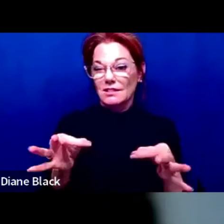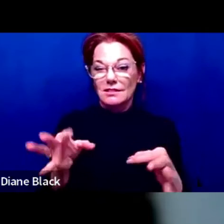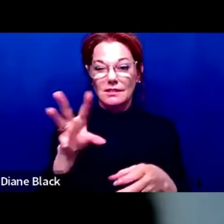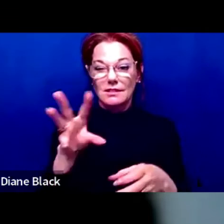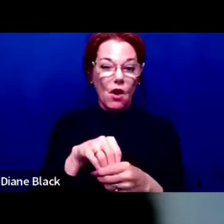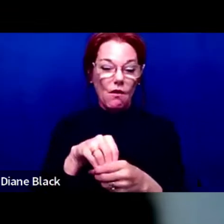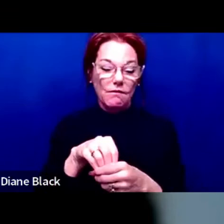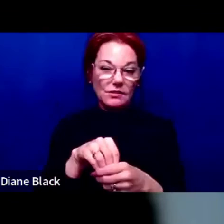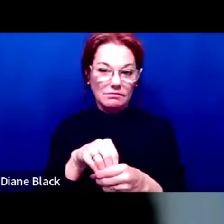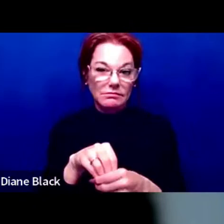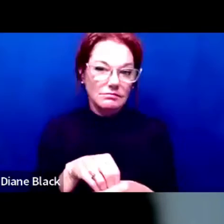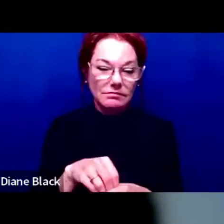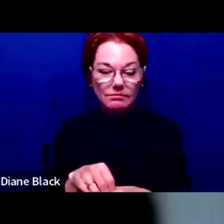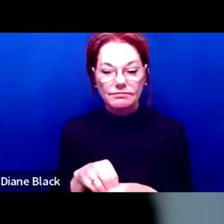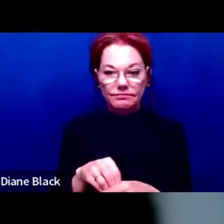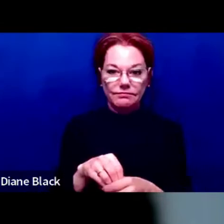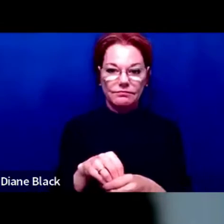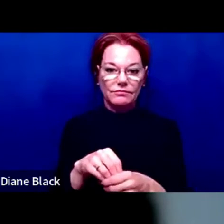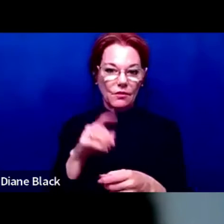things that we're doing as far as that is concerned, so.